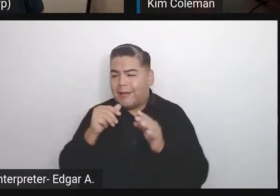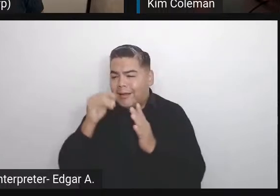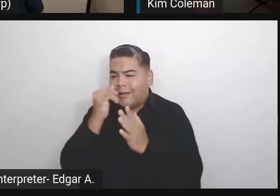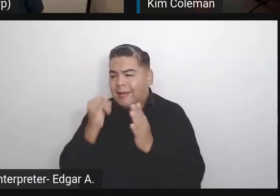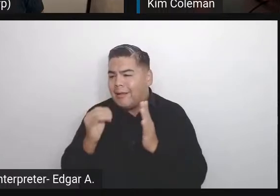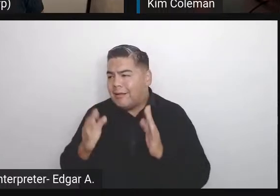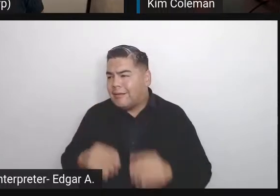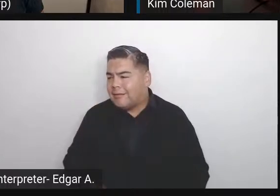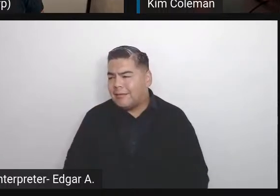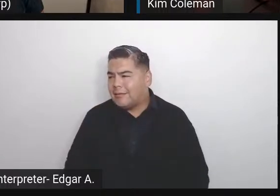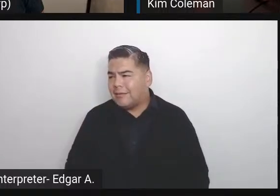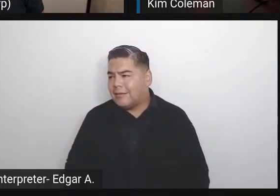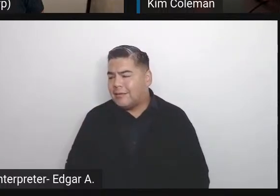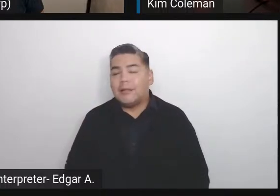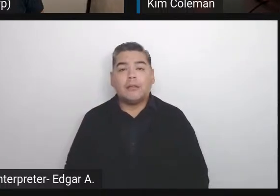Websites are not art. Websites are engineering.